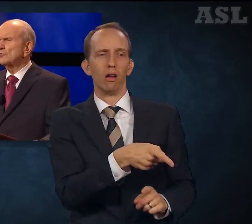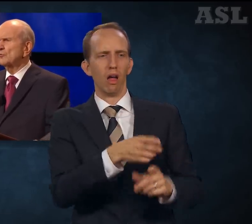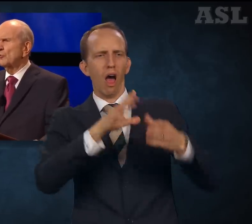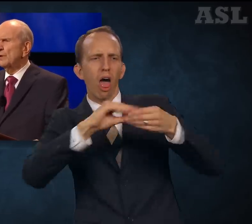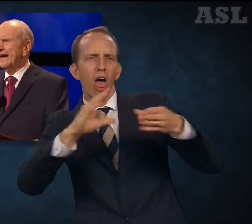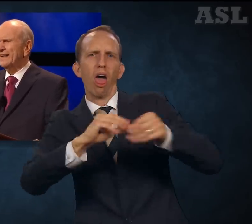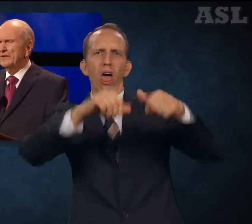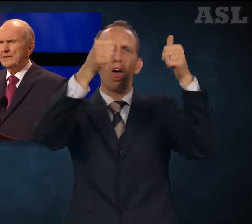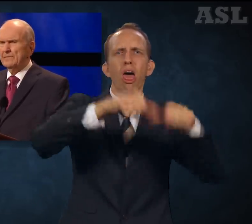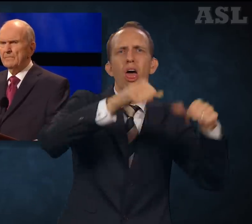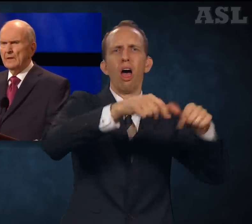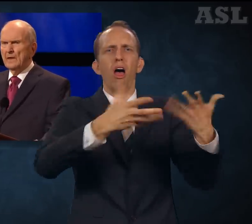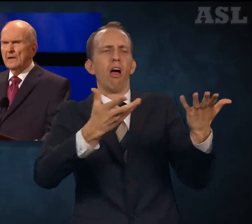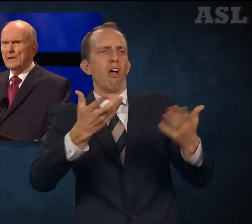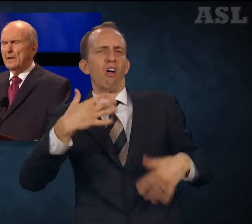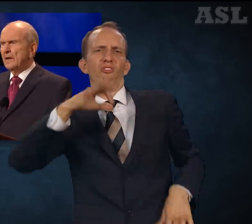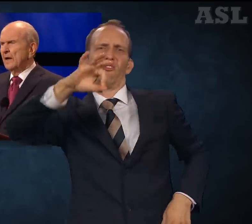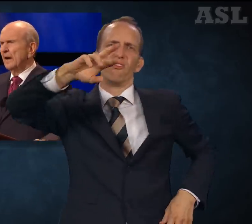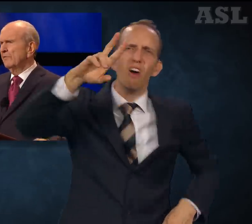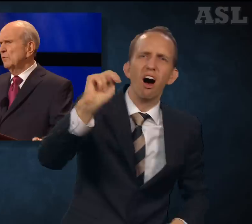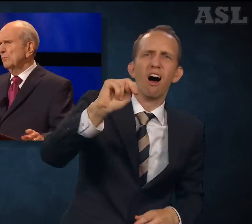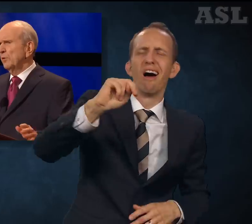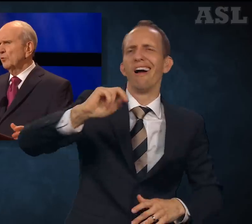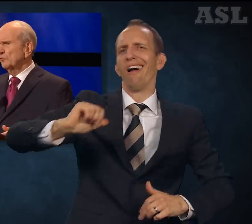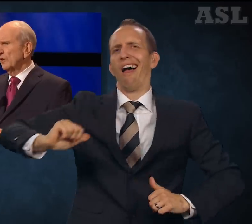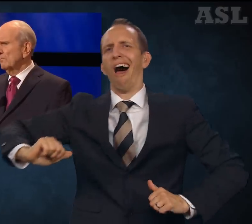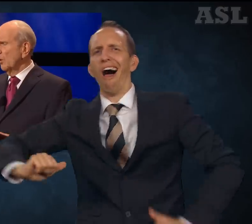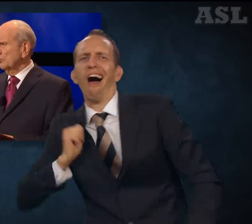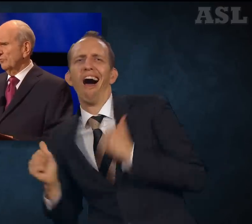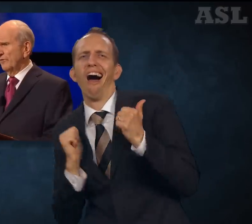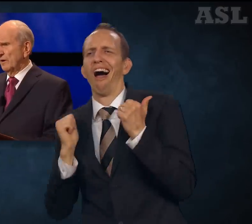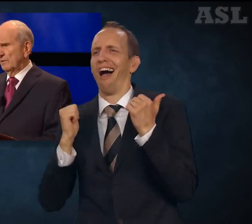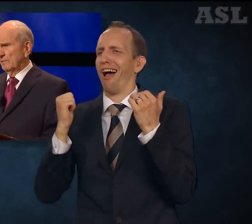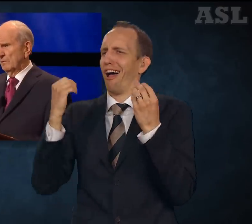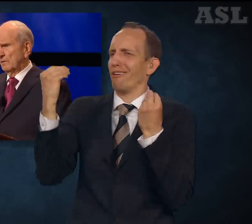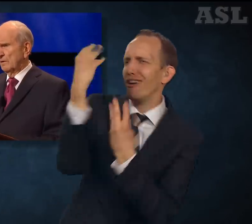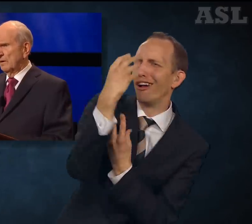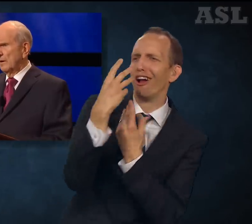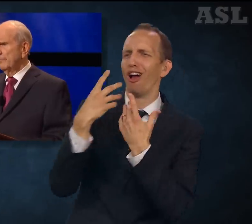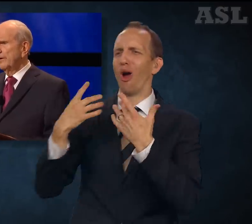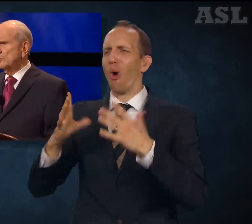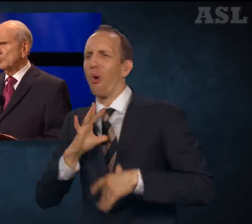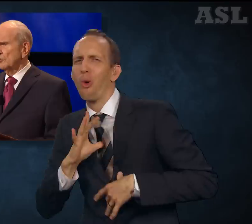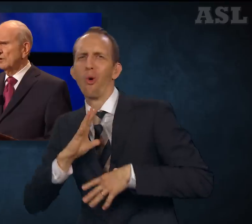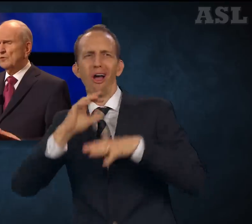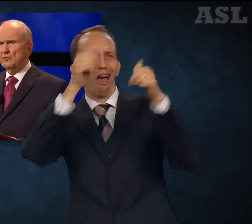MEDIA IS THAT IT CREATES A